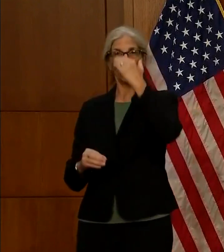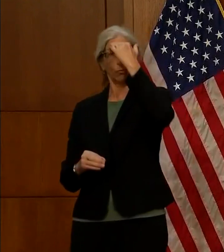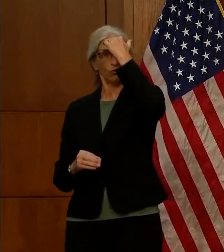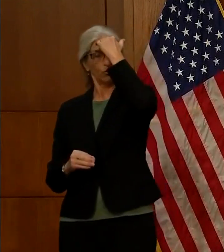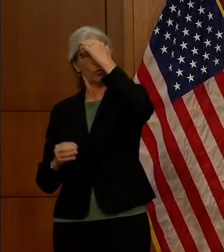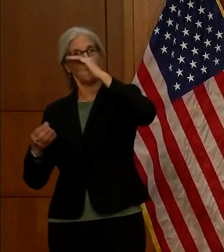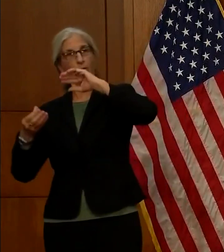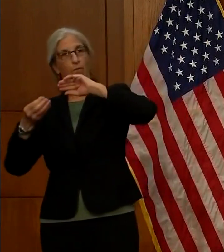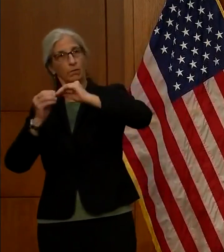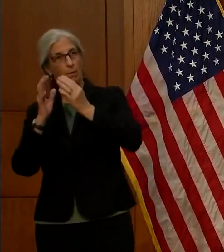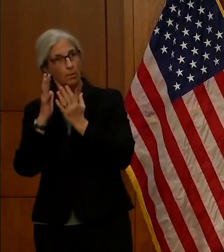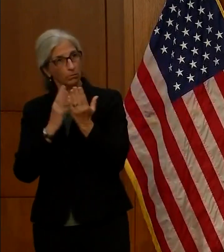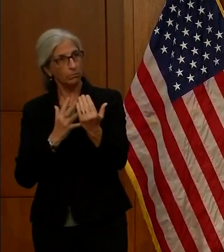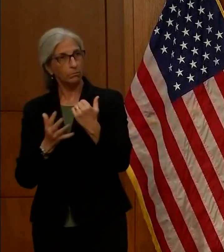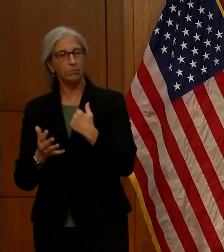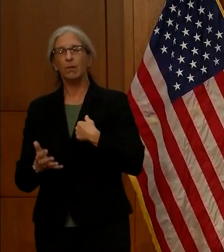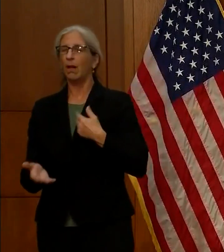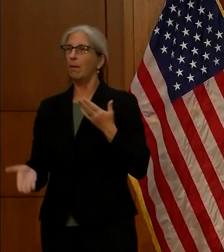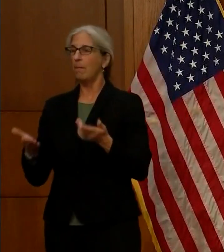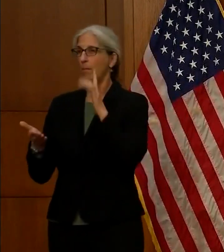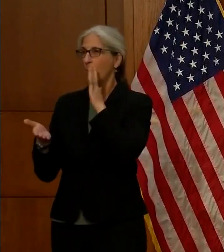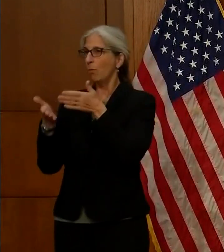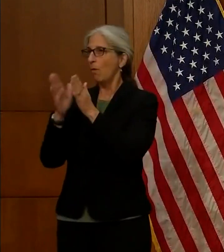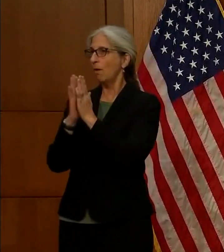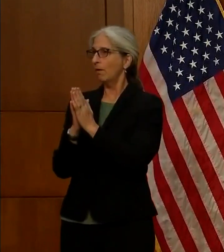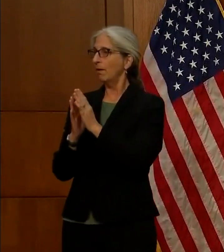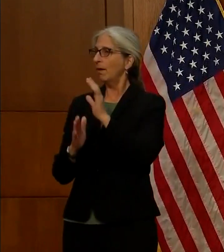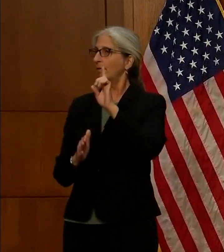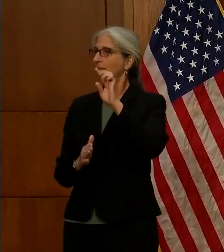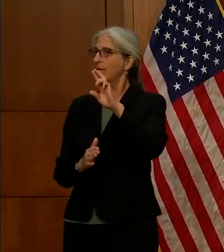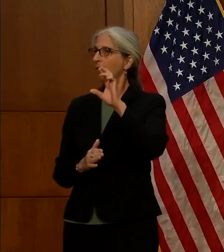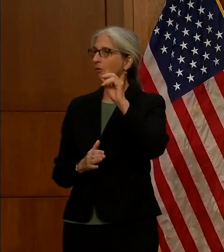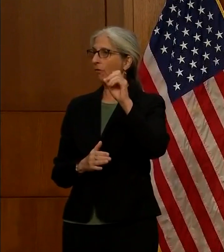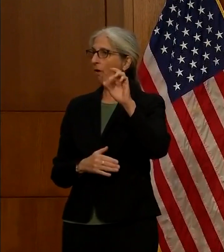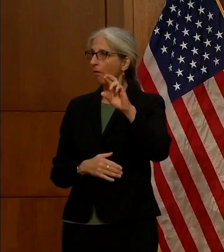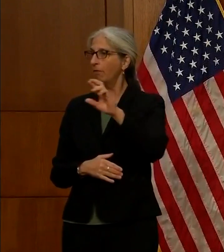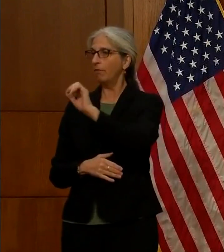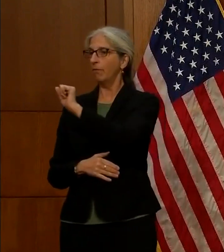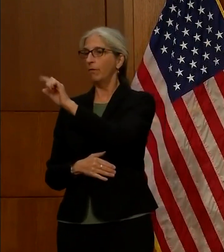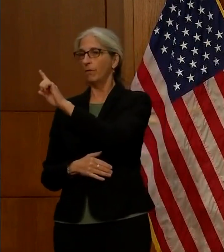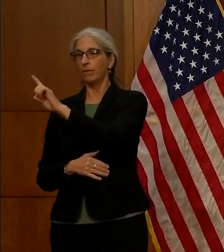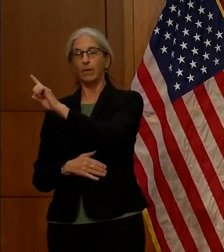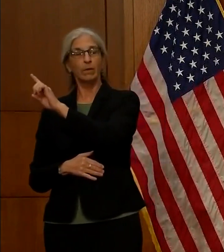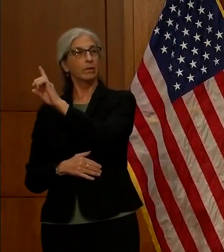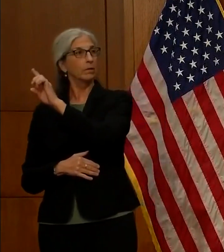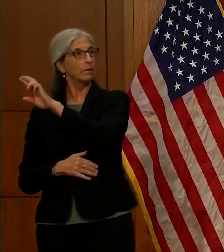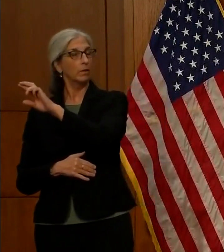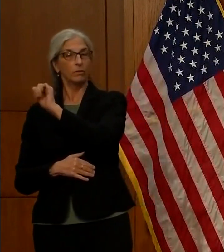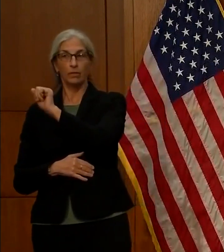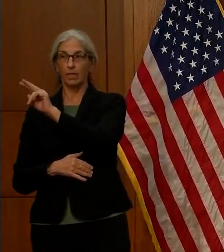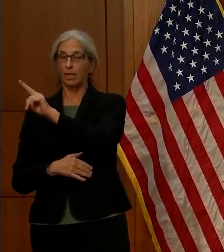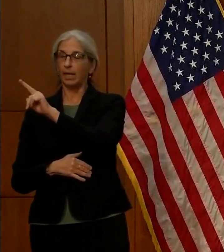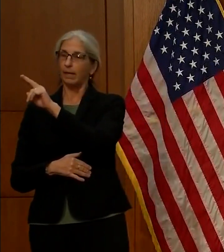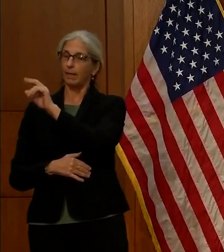MEMBERS FOR STUDENTS. THE QUESTION IS ABOUT TRANSPARENCY AND I MADE LET IF DR OLIVER DR